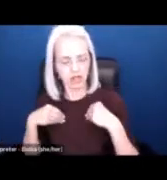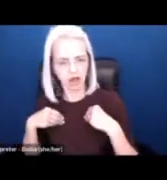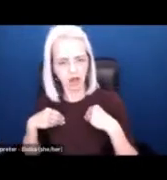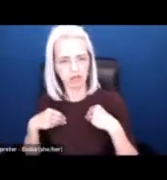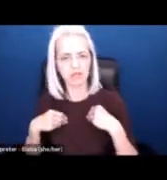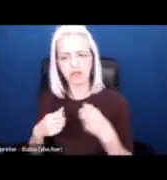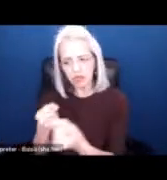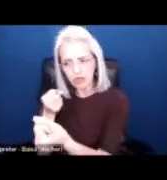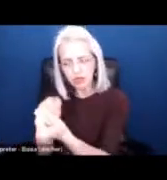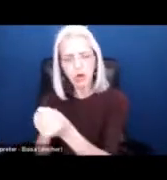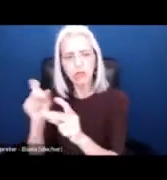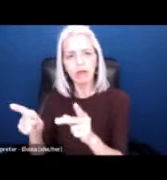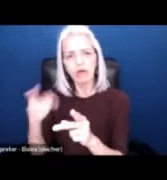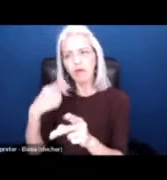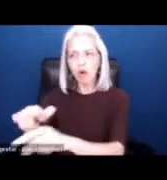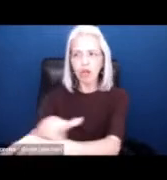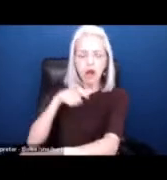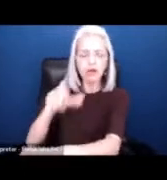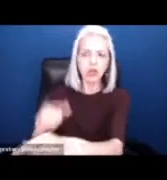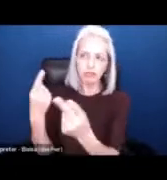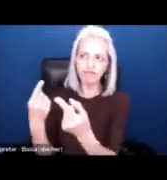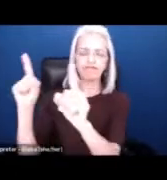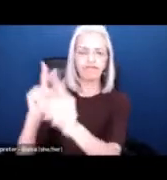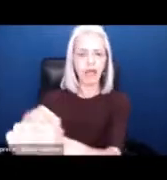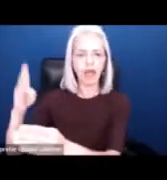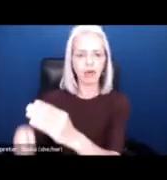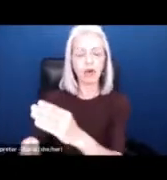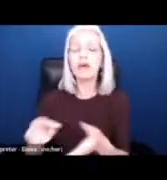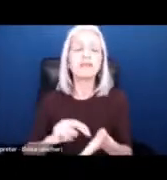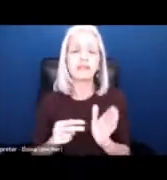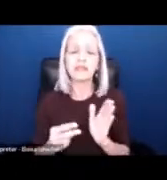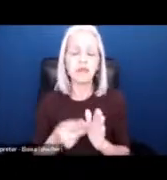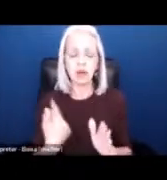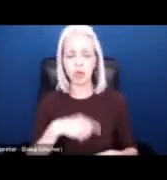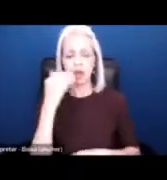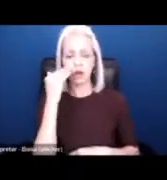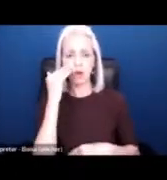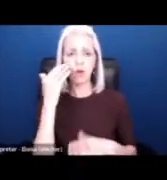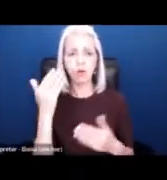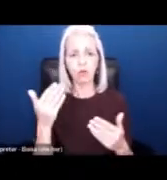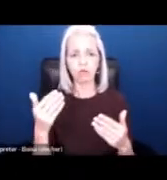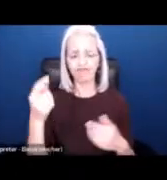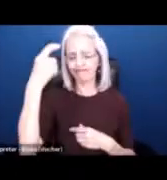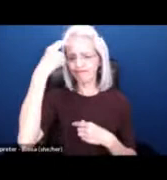term outcomes. That's not to say that we know that there's that brain injury is a chronic health